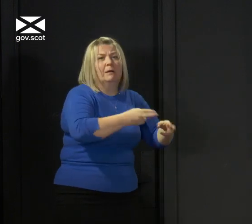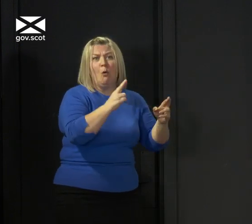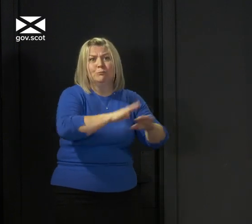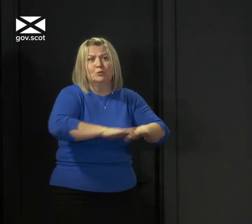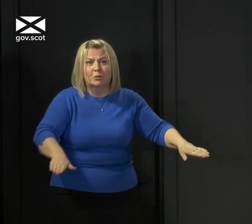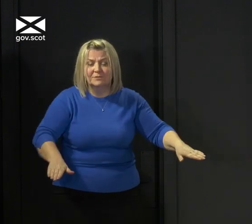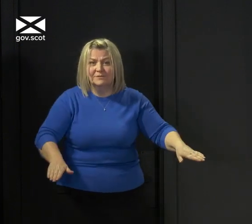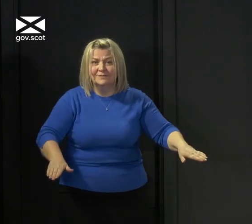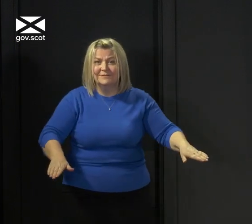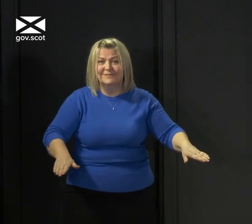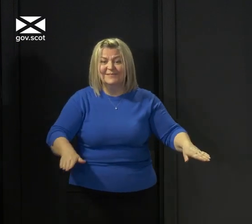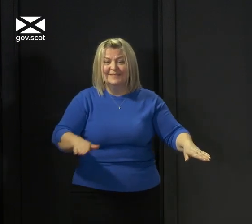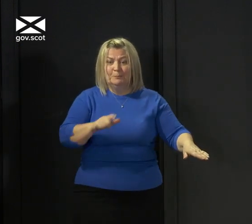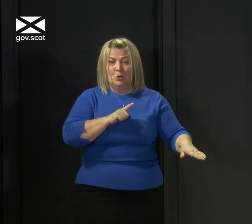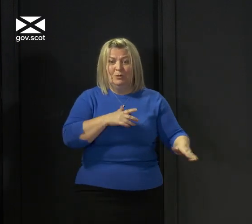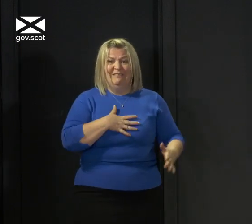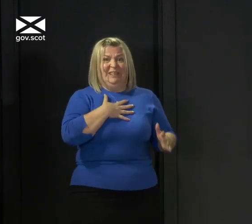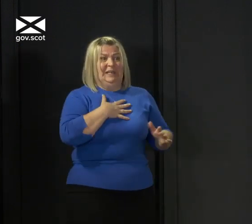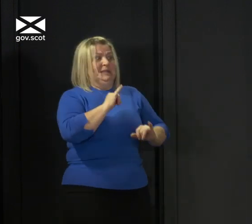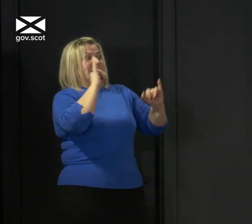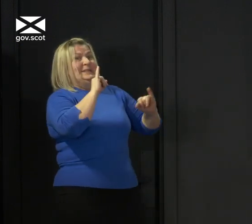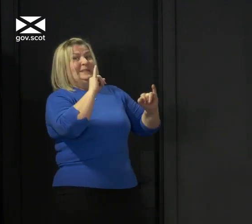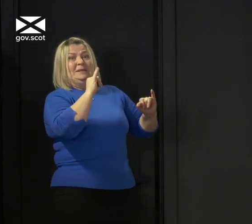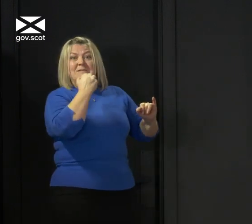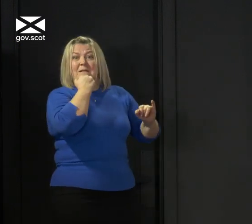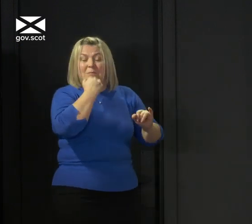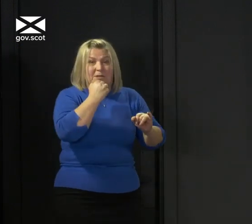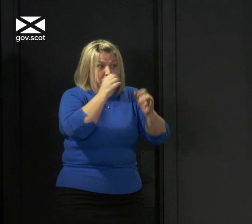things that I would rather we weren't facing about the spread of the virus and